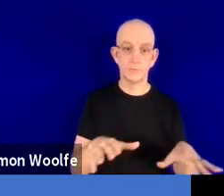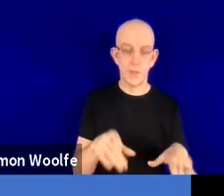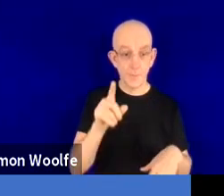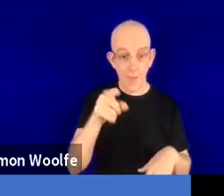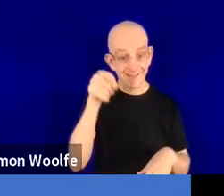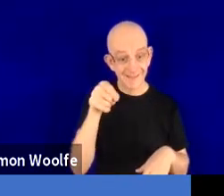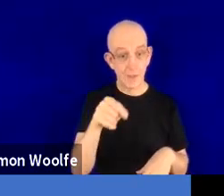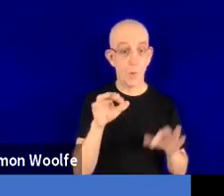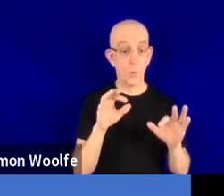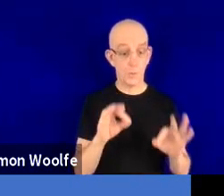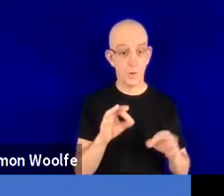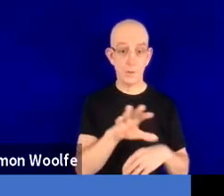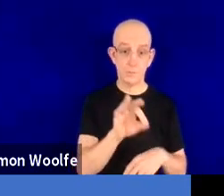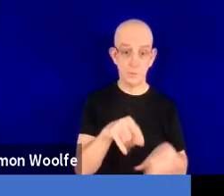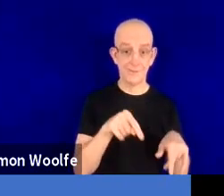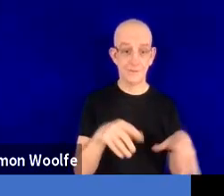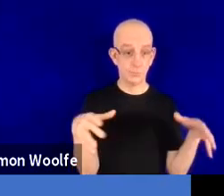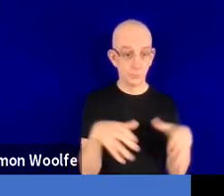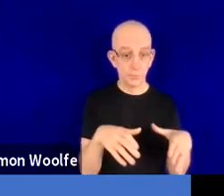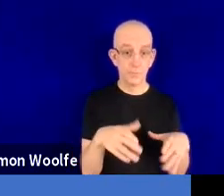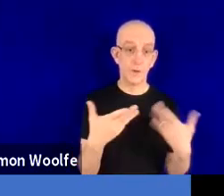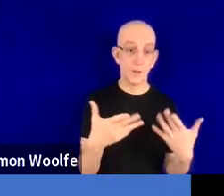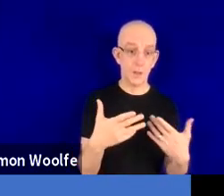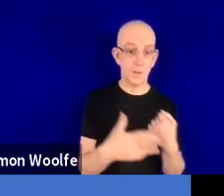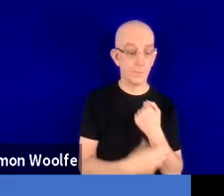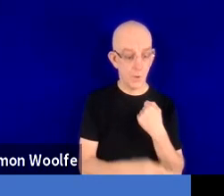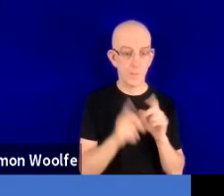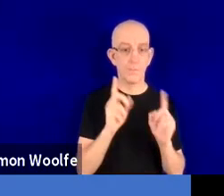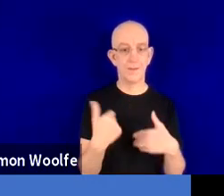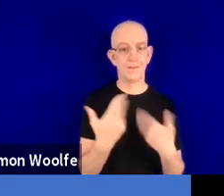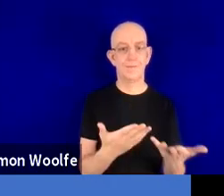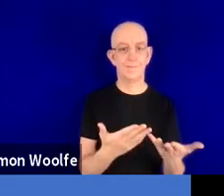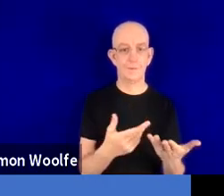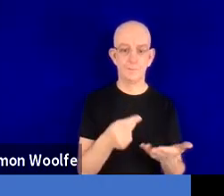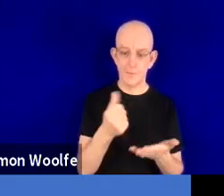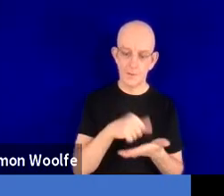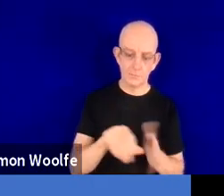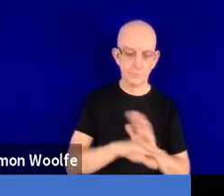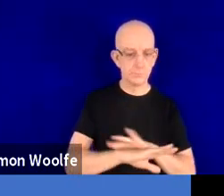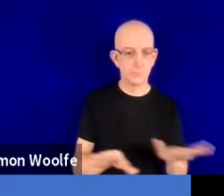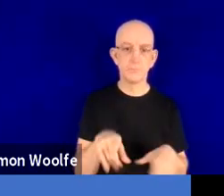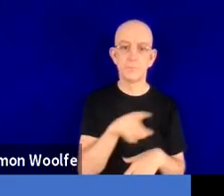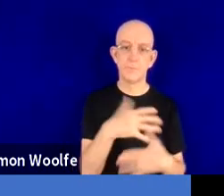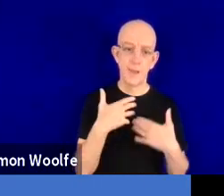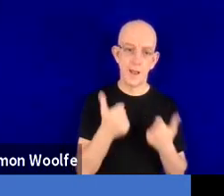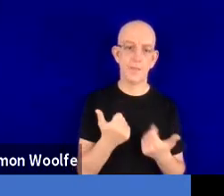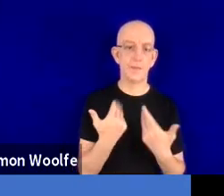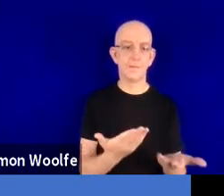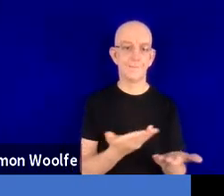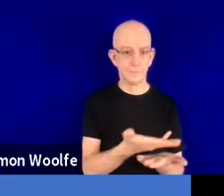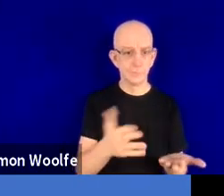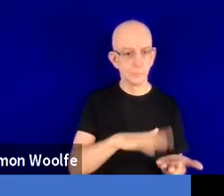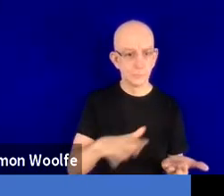direct and indirect than the rest of the population and those care costs are more likely to drive them into poverty